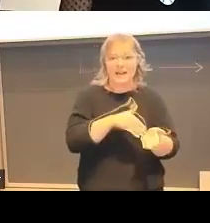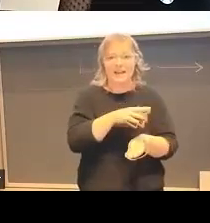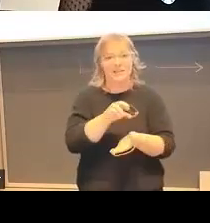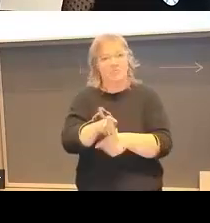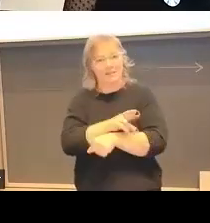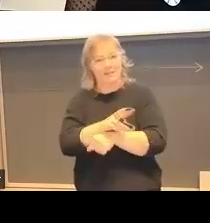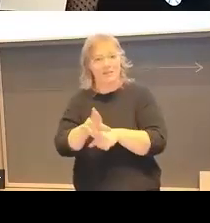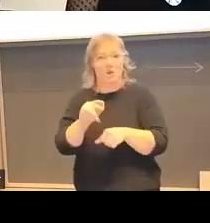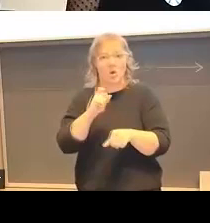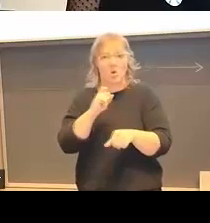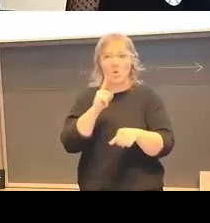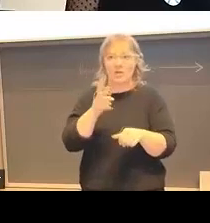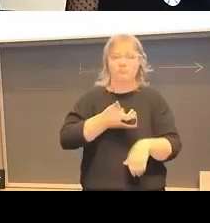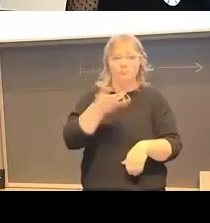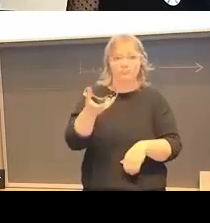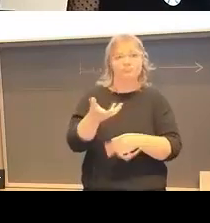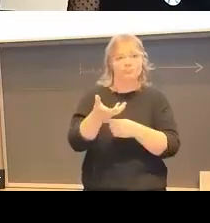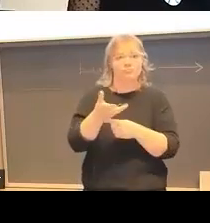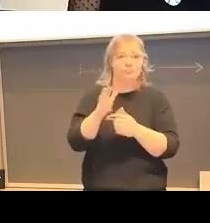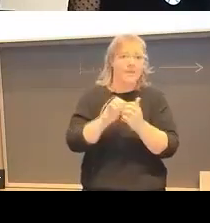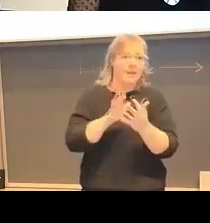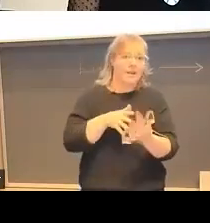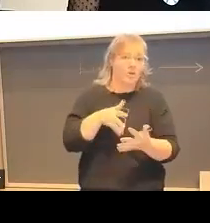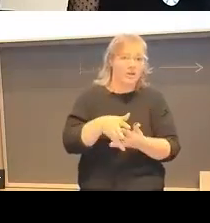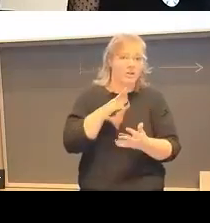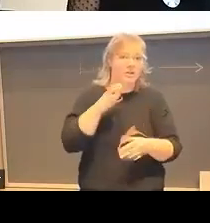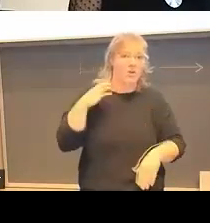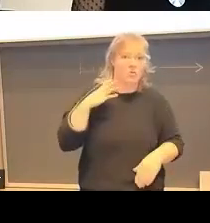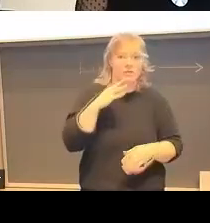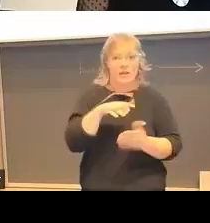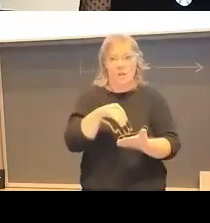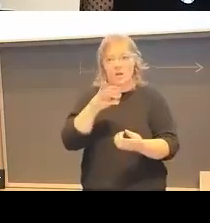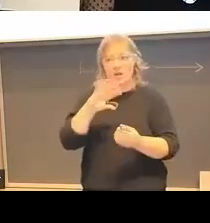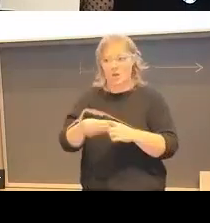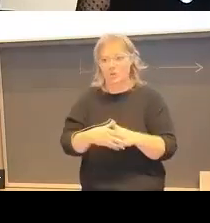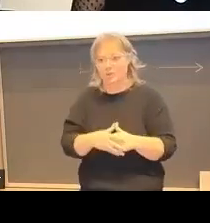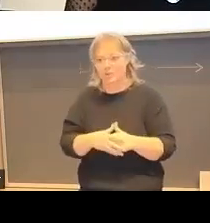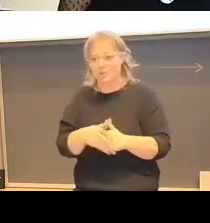degree of integration that we have as coaches in their learning culture and we continue to support